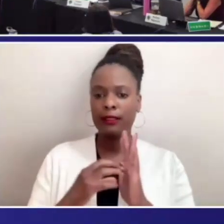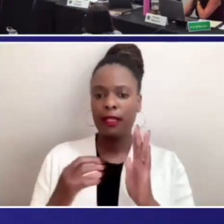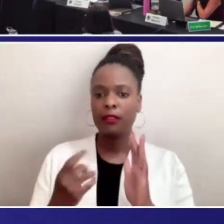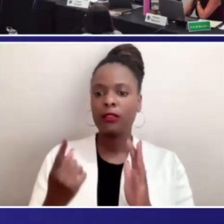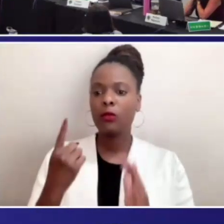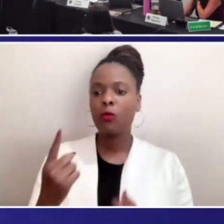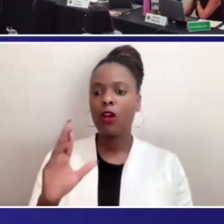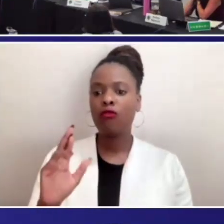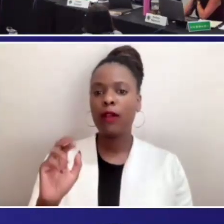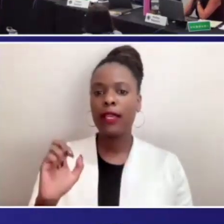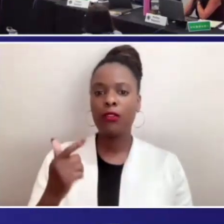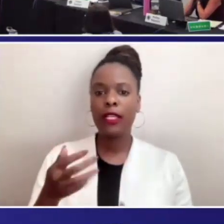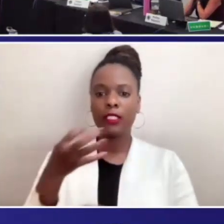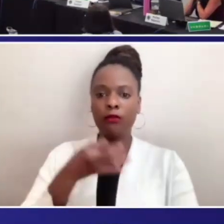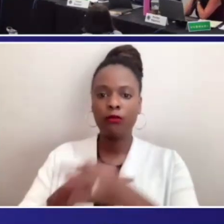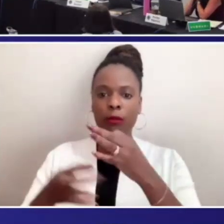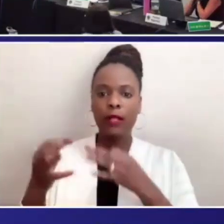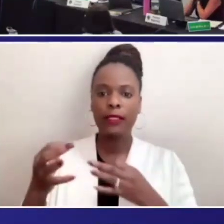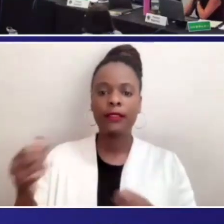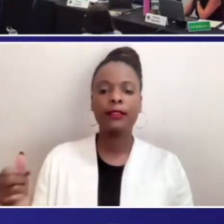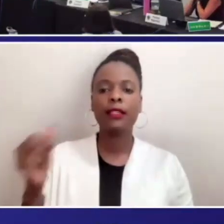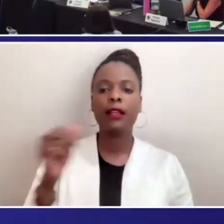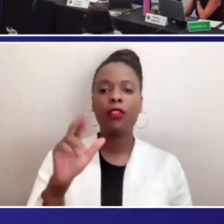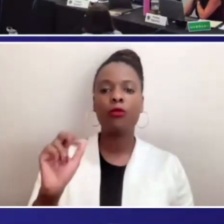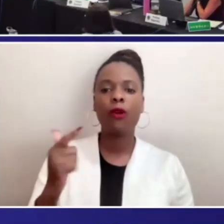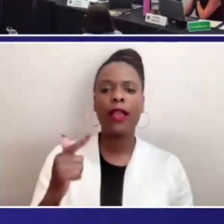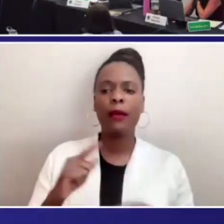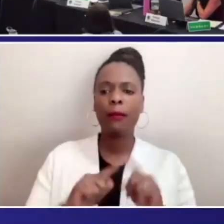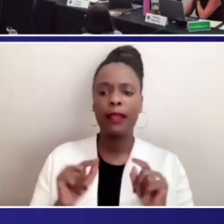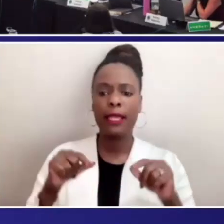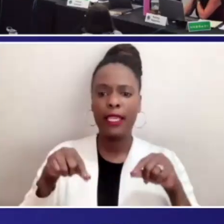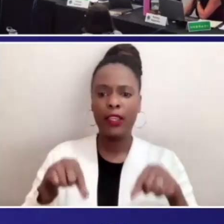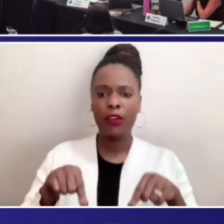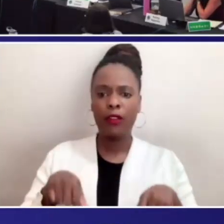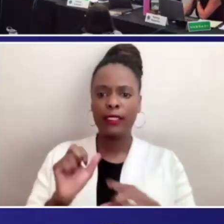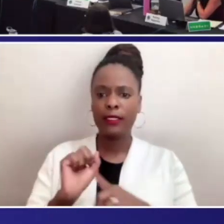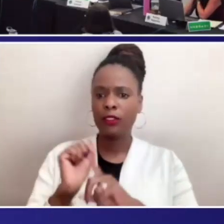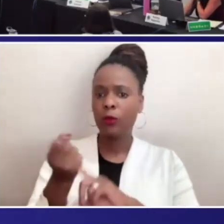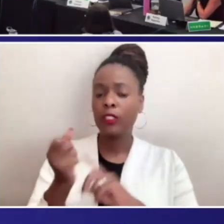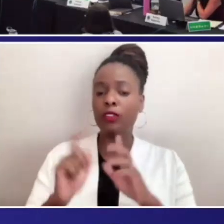replacing another regulation. But here, the original definition of